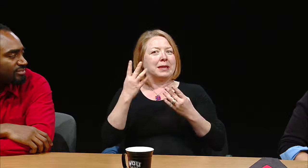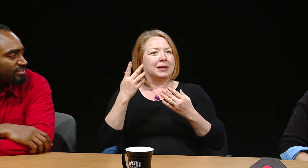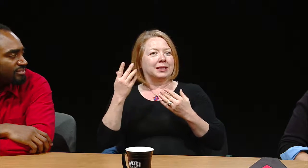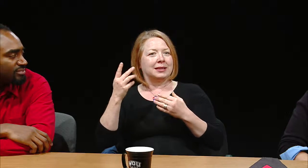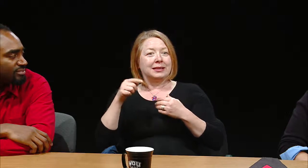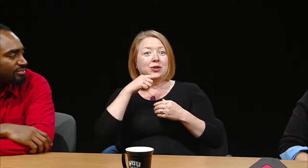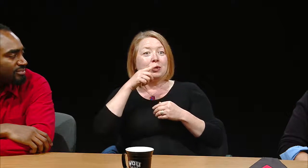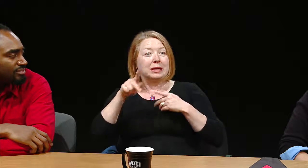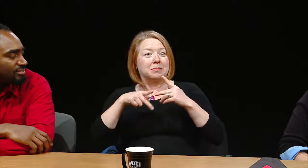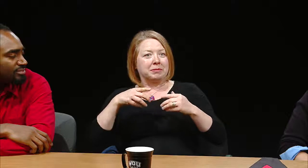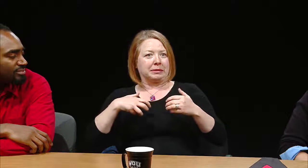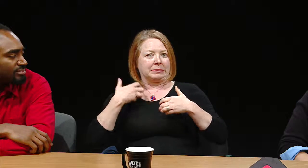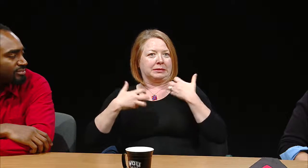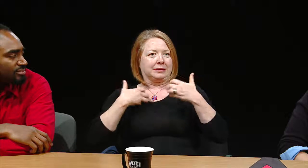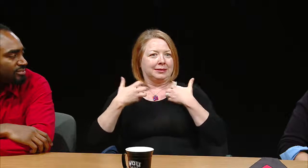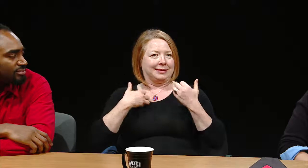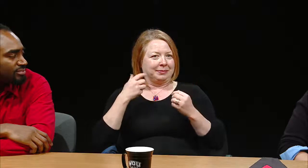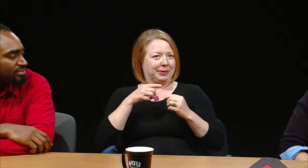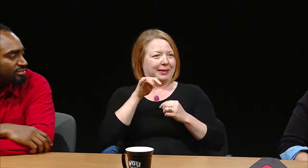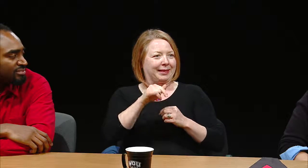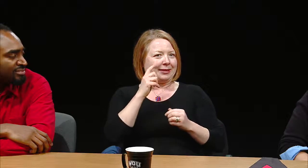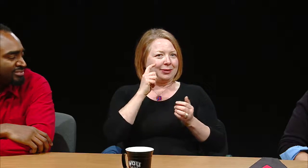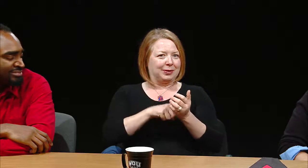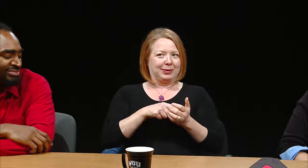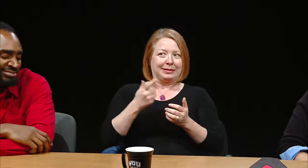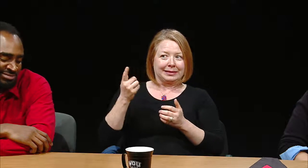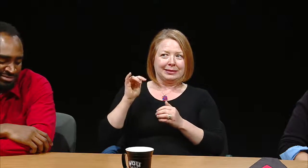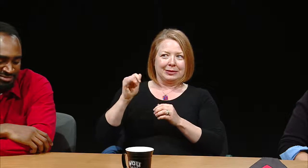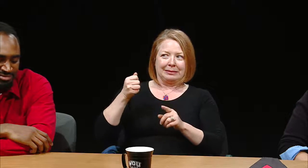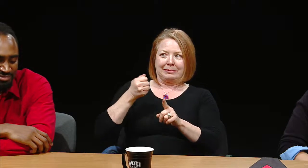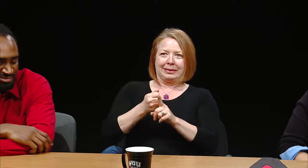to this police department, that first raw, emotion-filled --